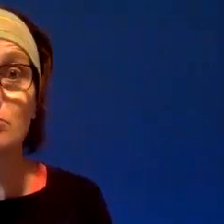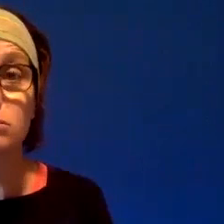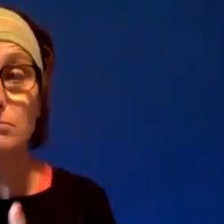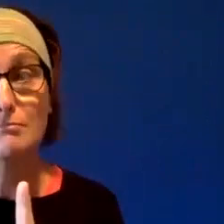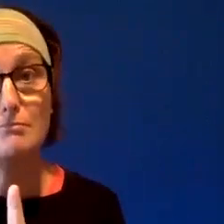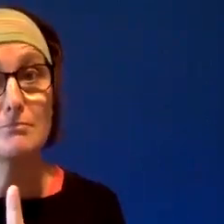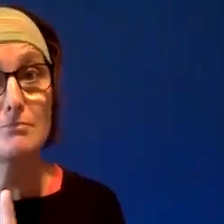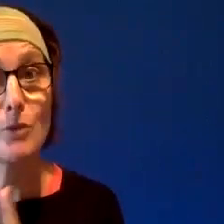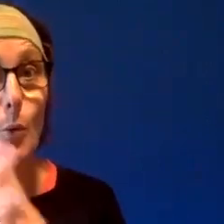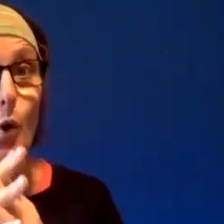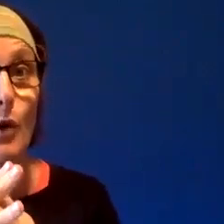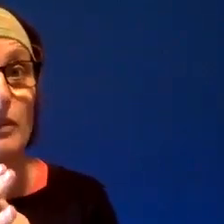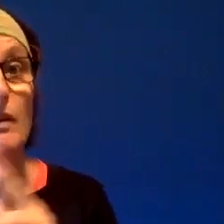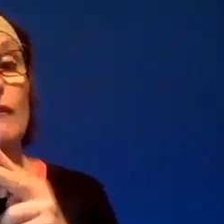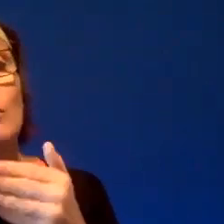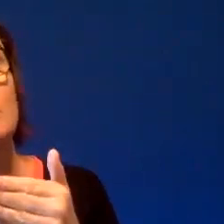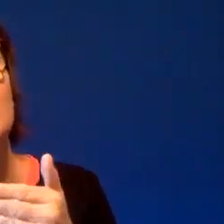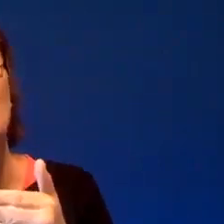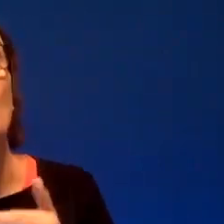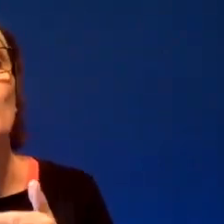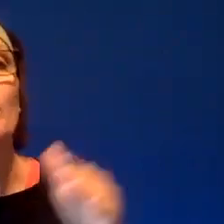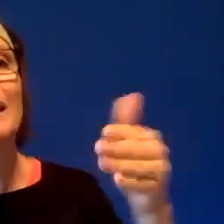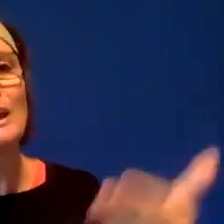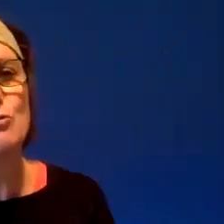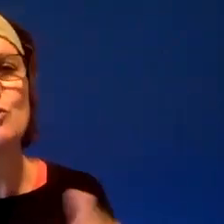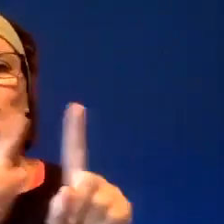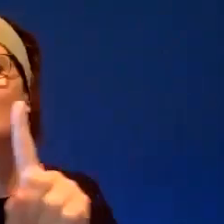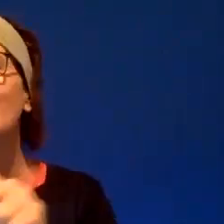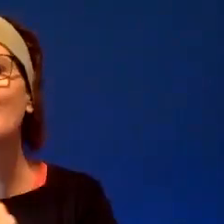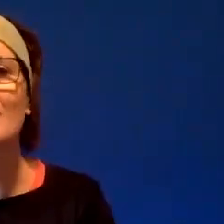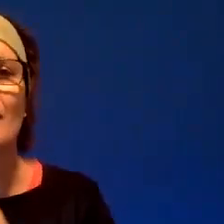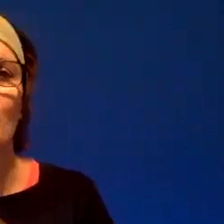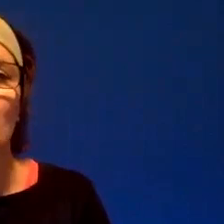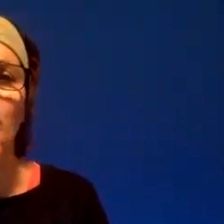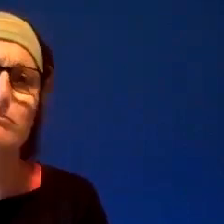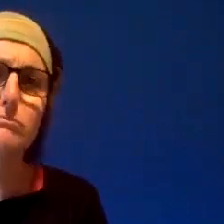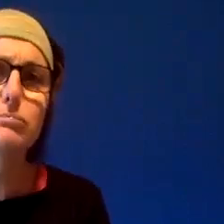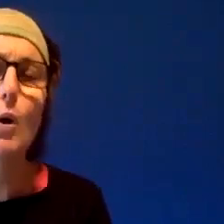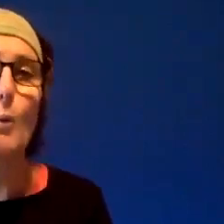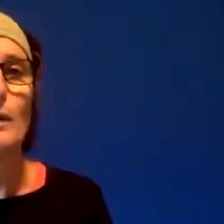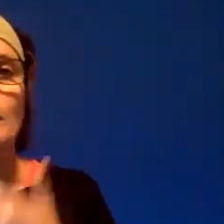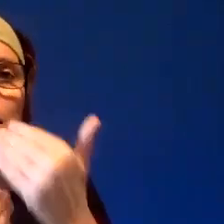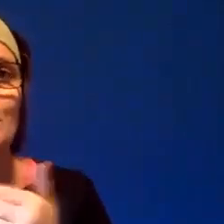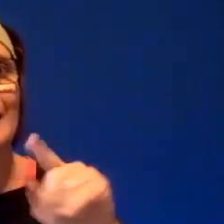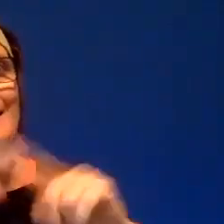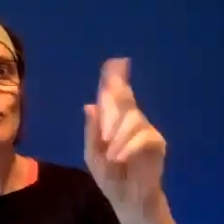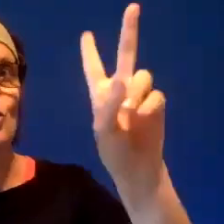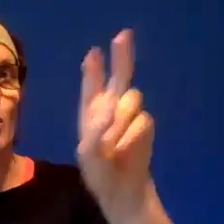Over the coming months, we look forward to introducing you to some amazing speakers that will lead topics that are important to you. We